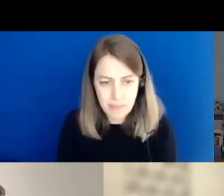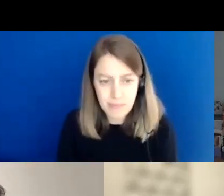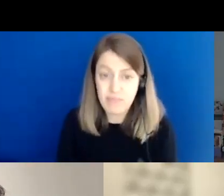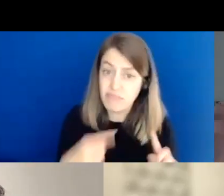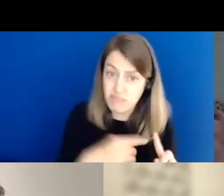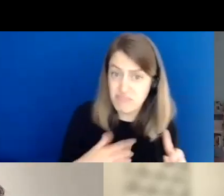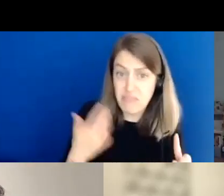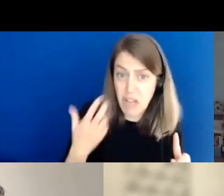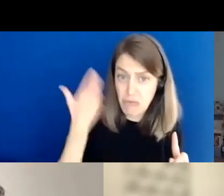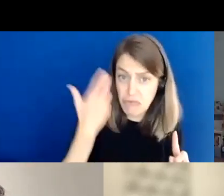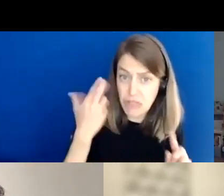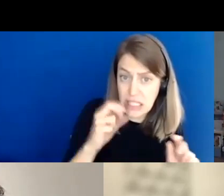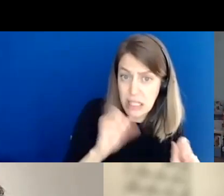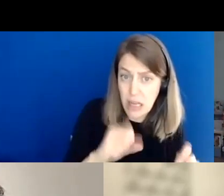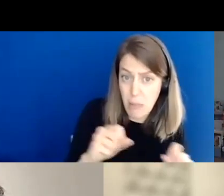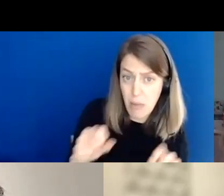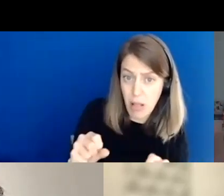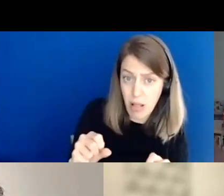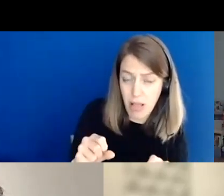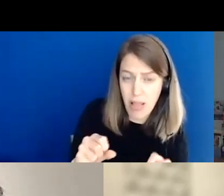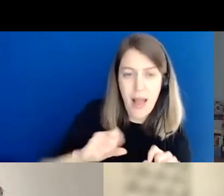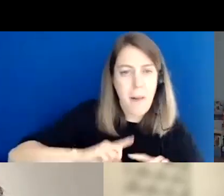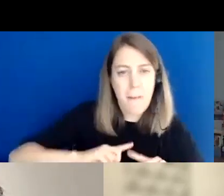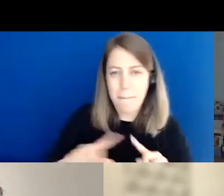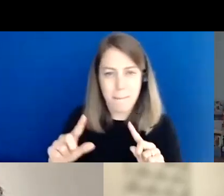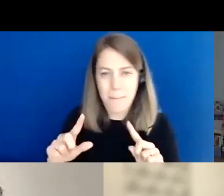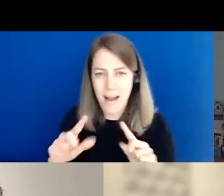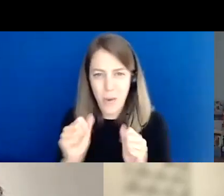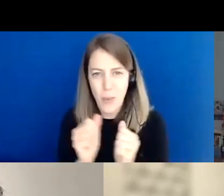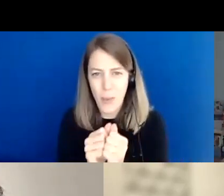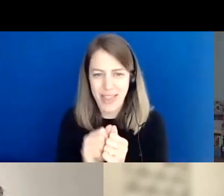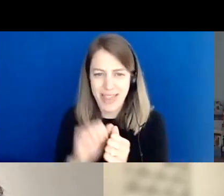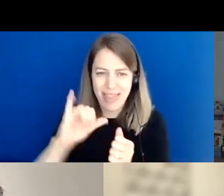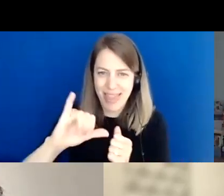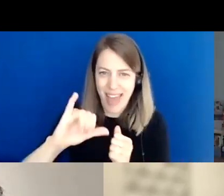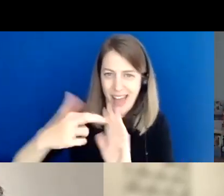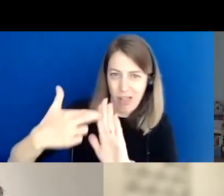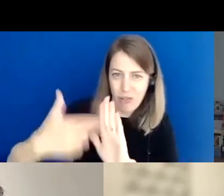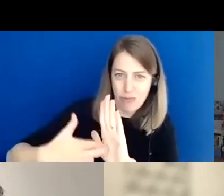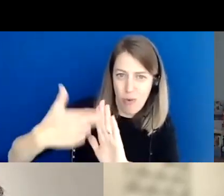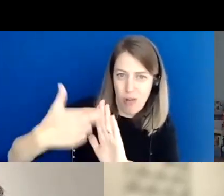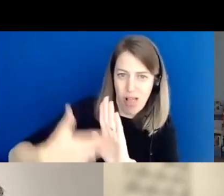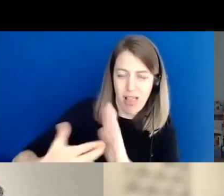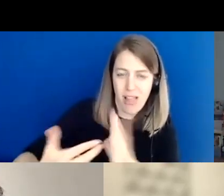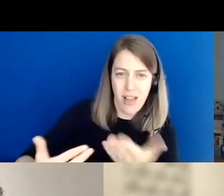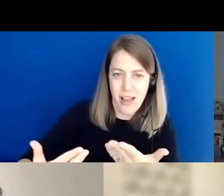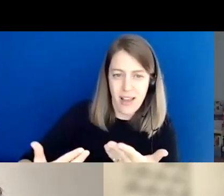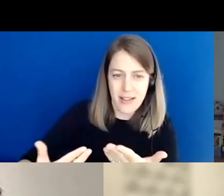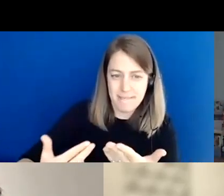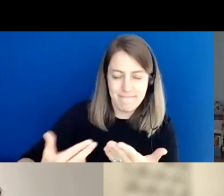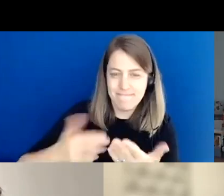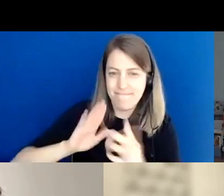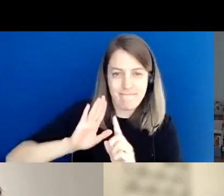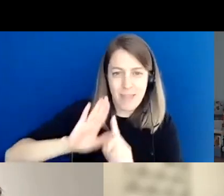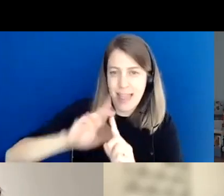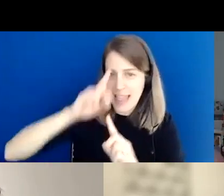But under this regime, that was the interpretation of the DC circuit,